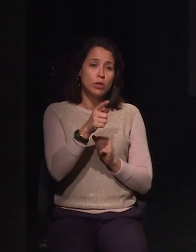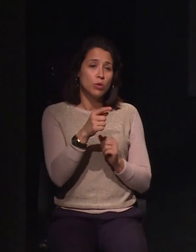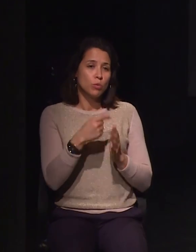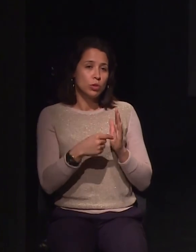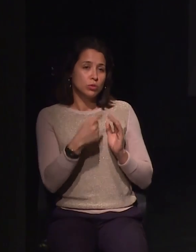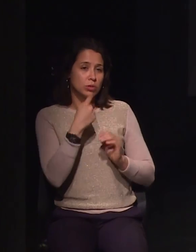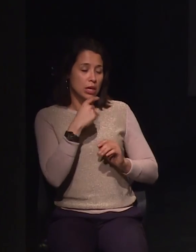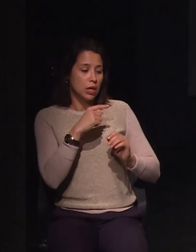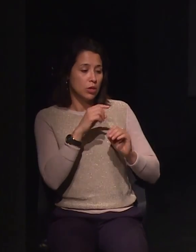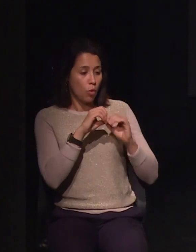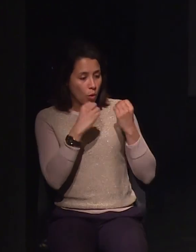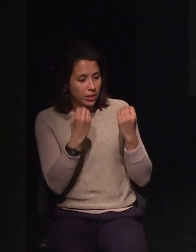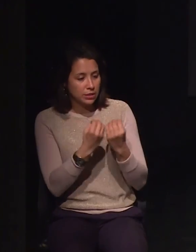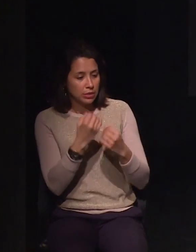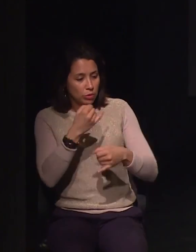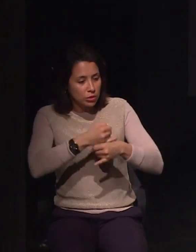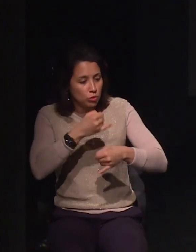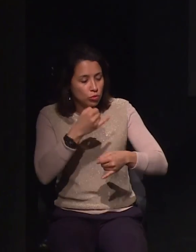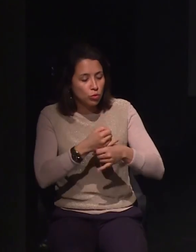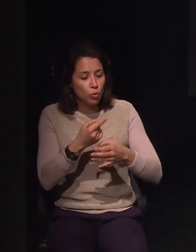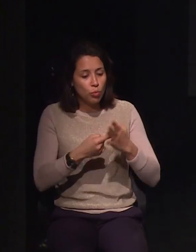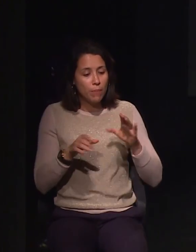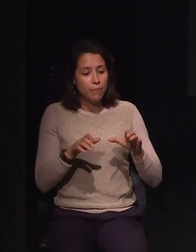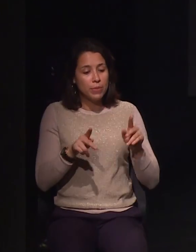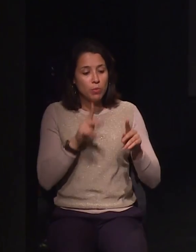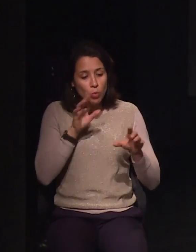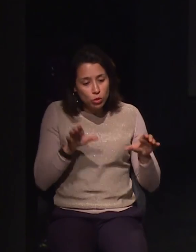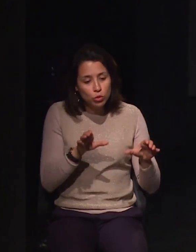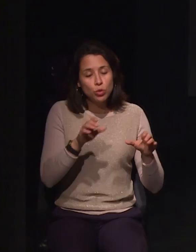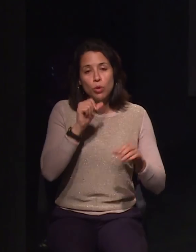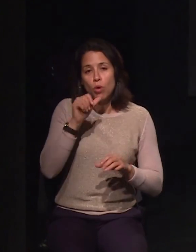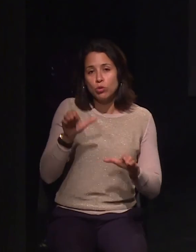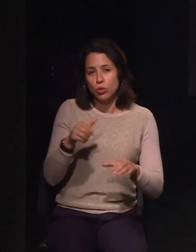to push people to do the right thing at every given moment, and I appreciate both of your